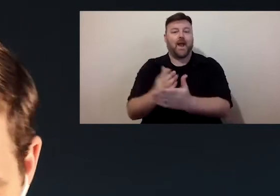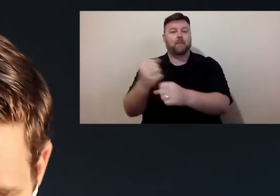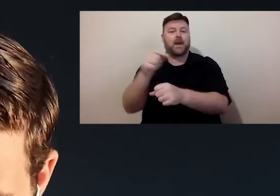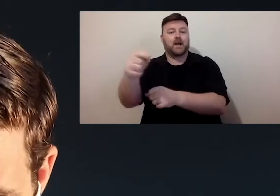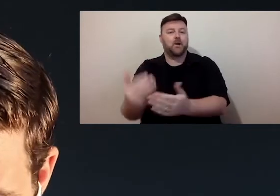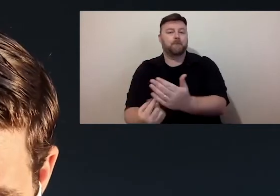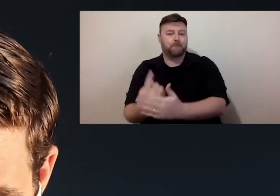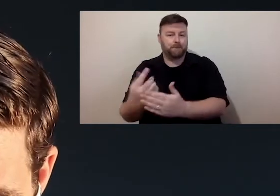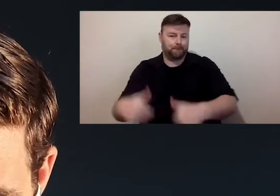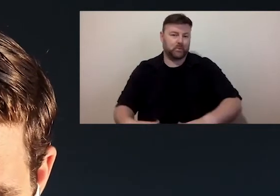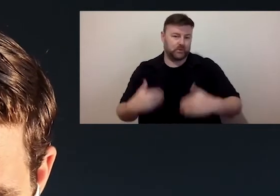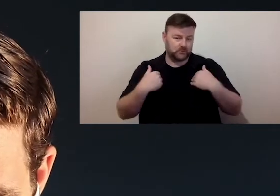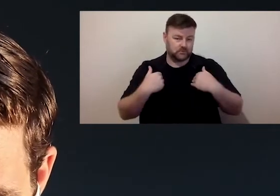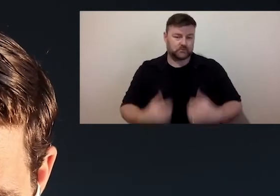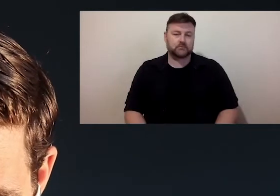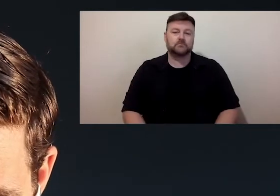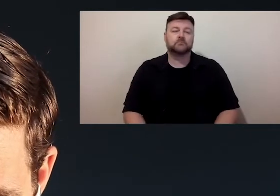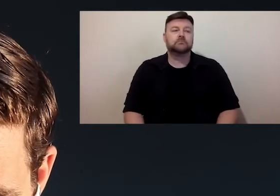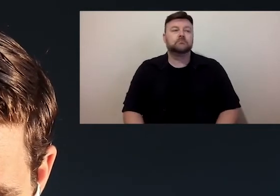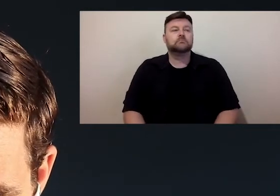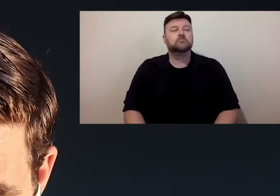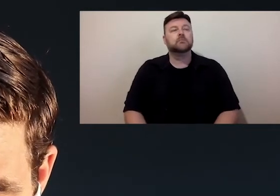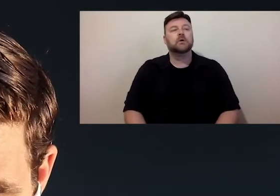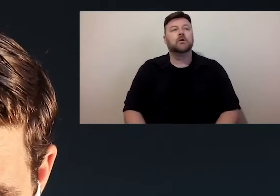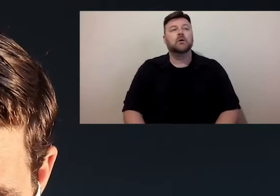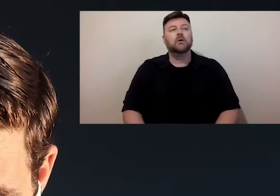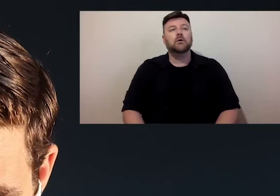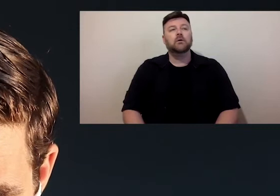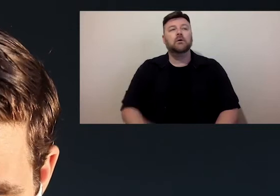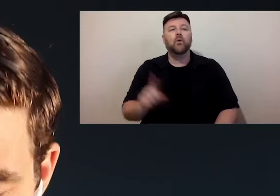Regardless of all of that, work was -- what was really exciting to me